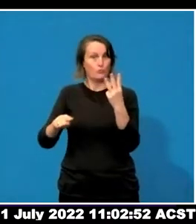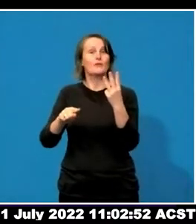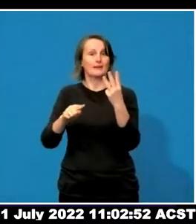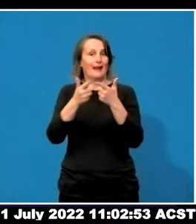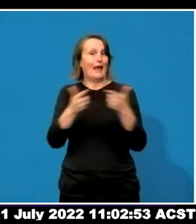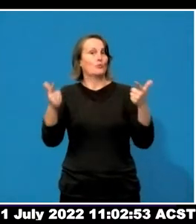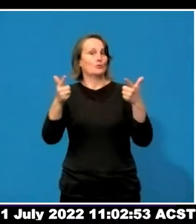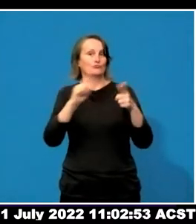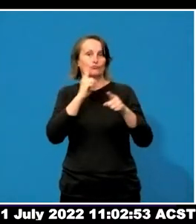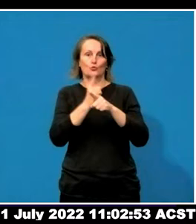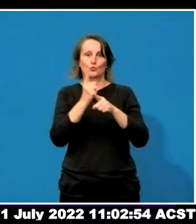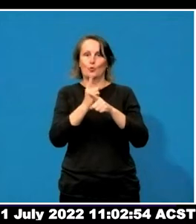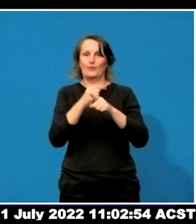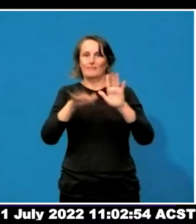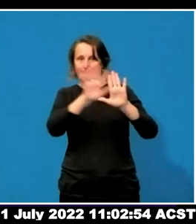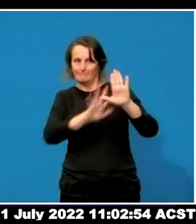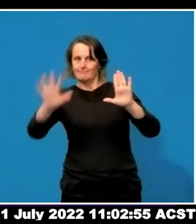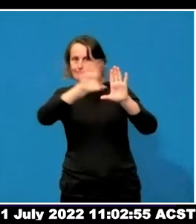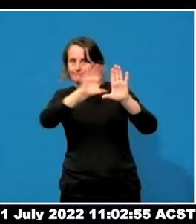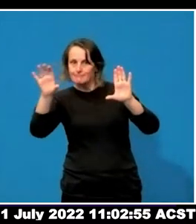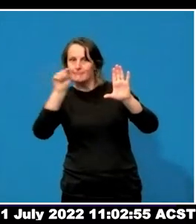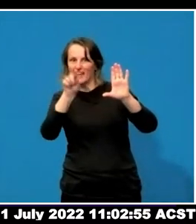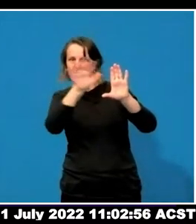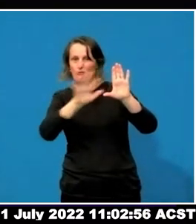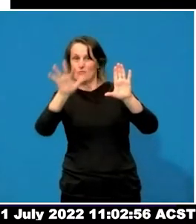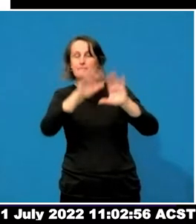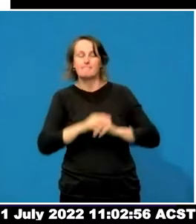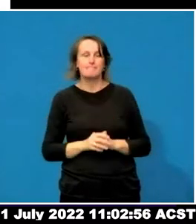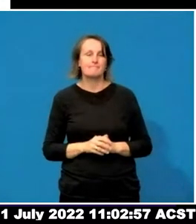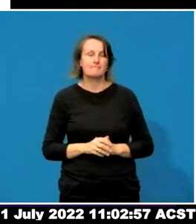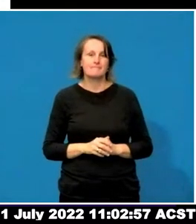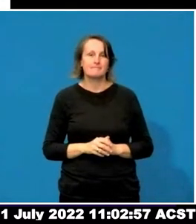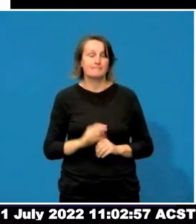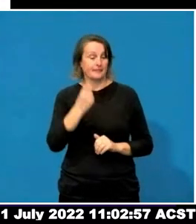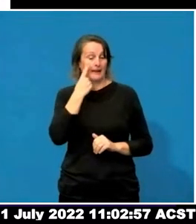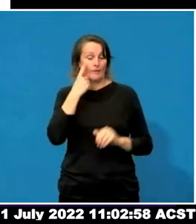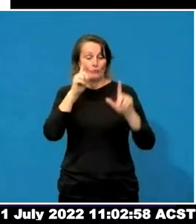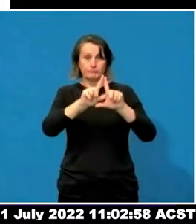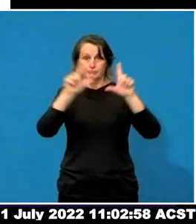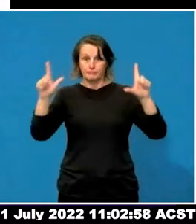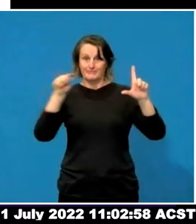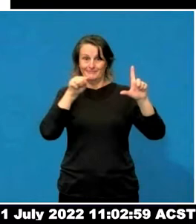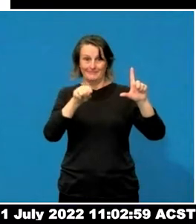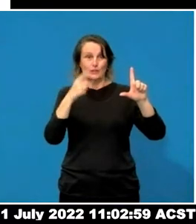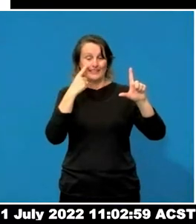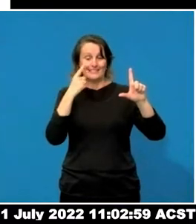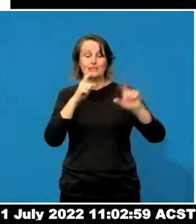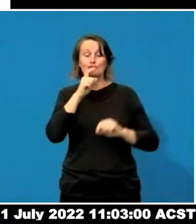You will see highlighted in red the NPY Lands.